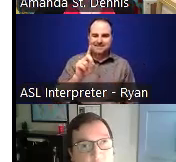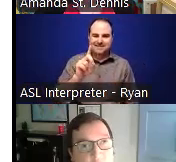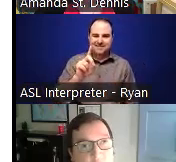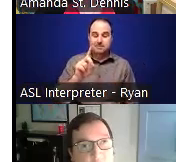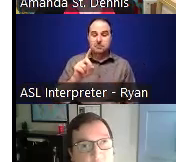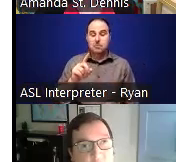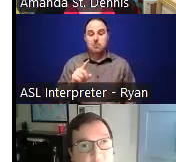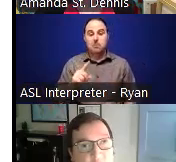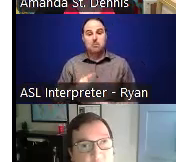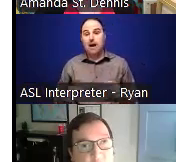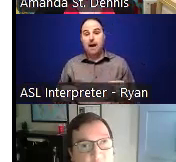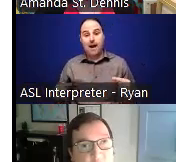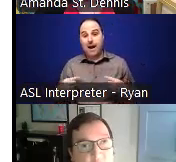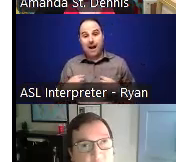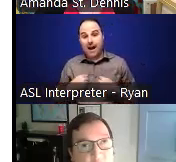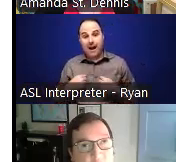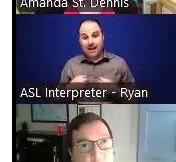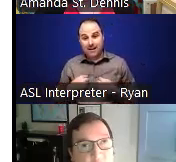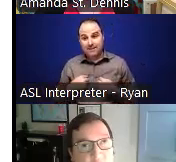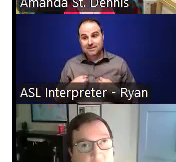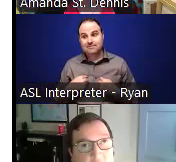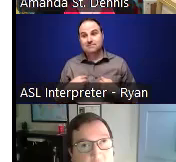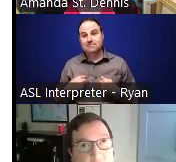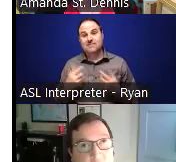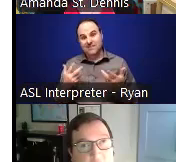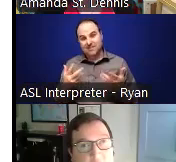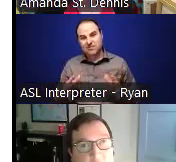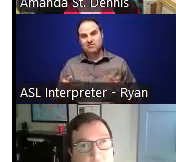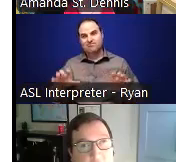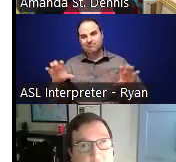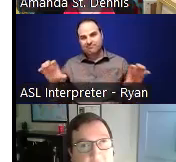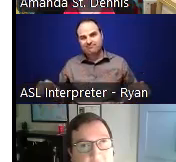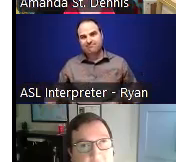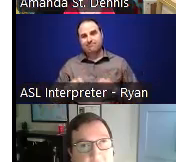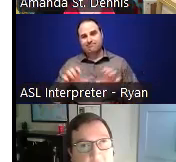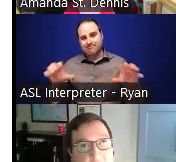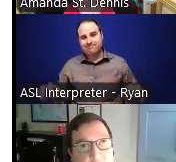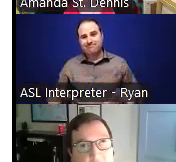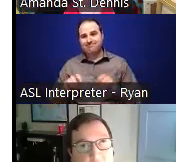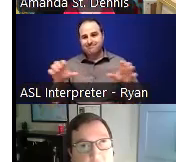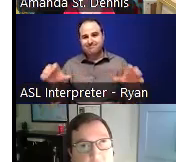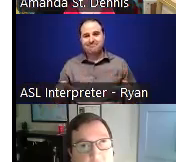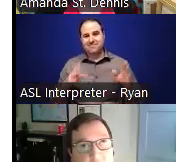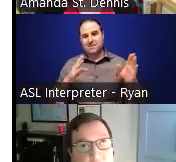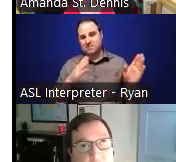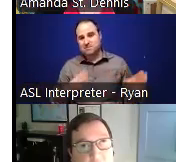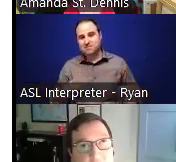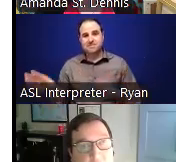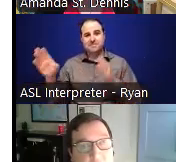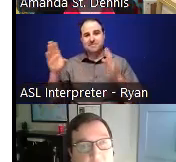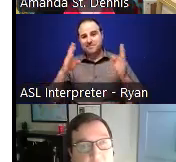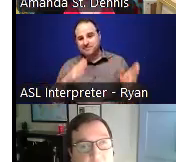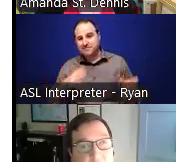one that has done all of the work in terms of organizing, finding this conference, and leading